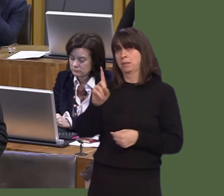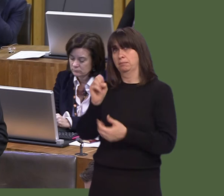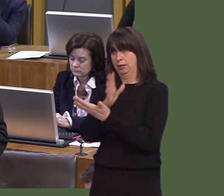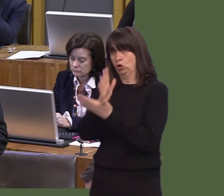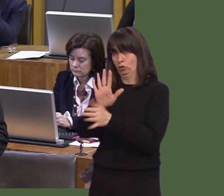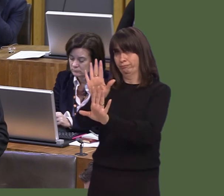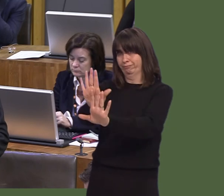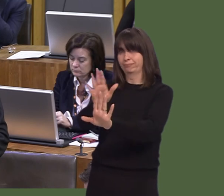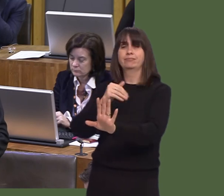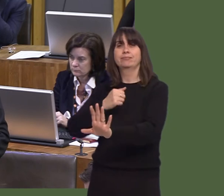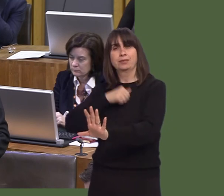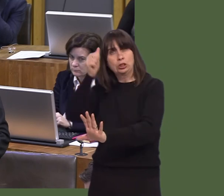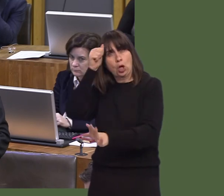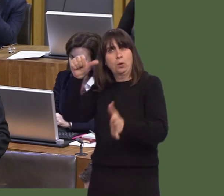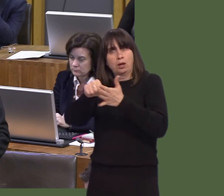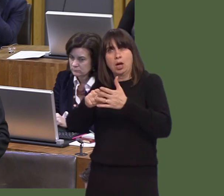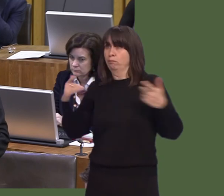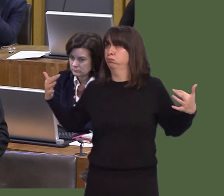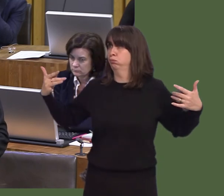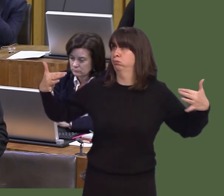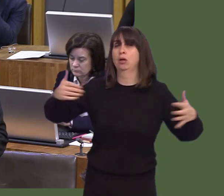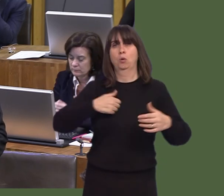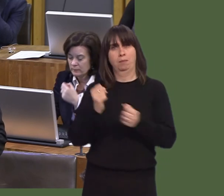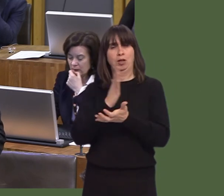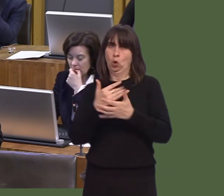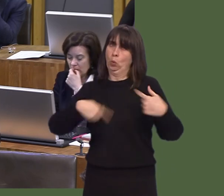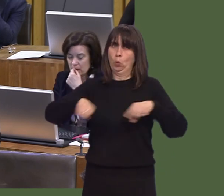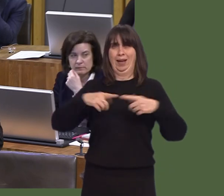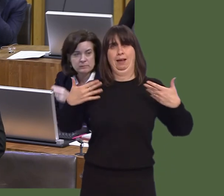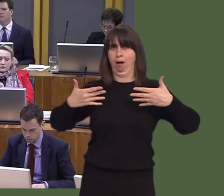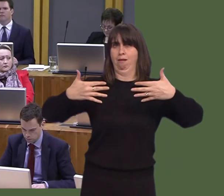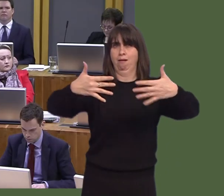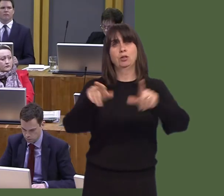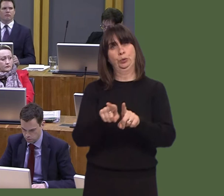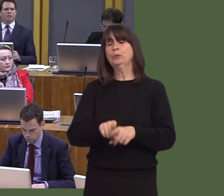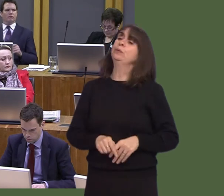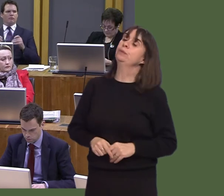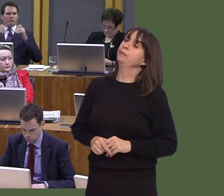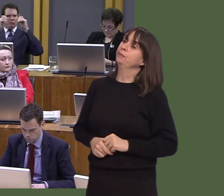and many sick animals have been sold to unsuspecting people.